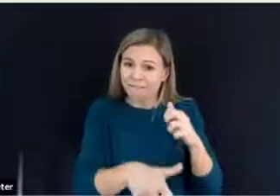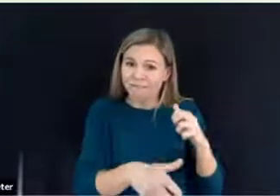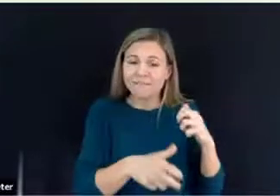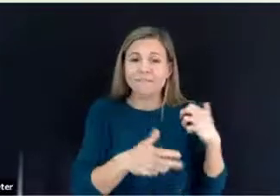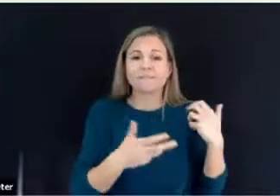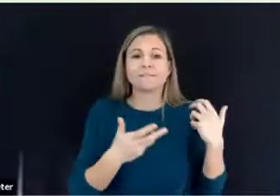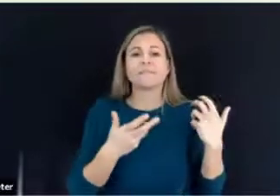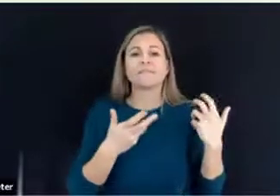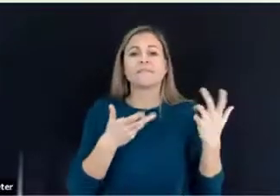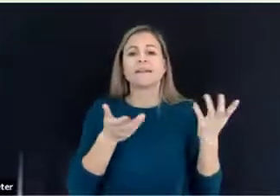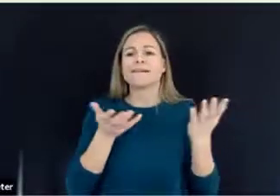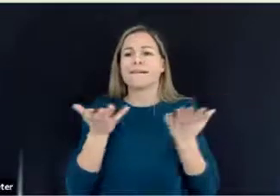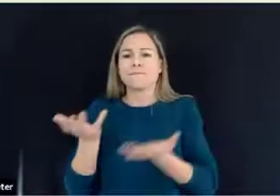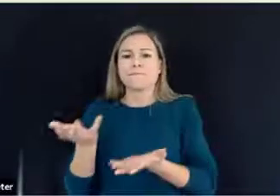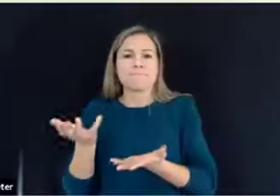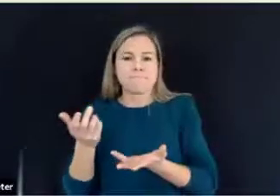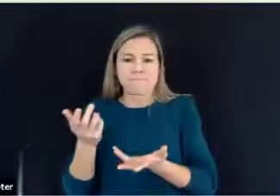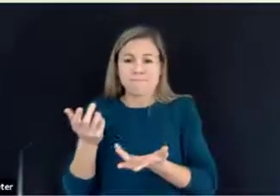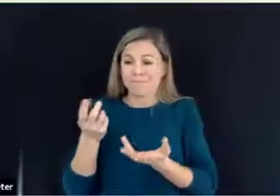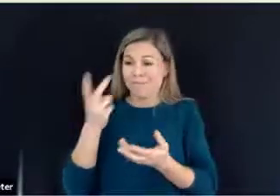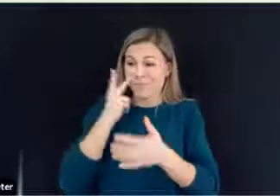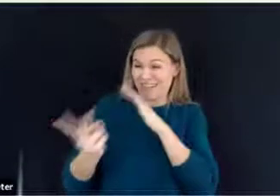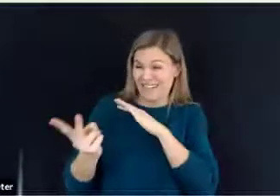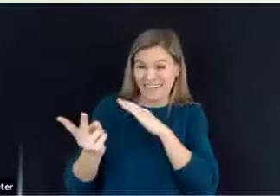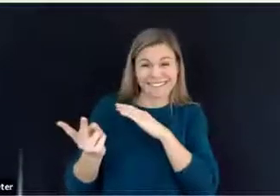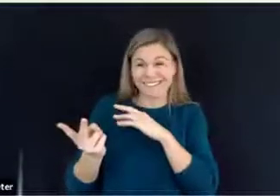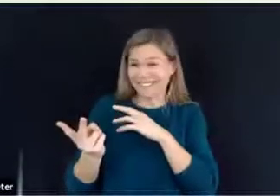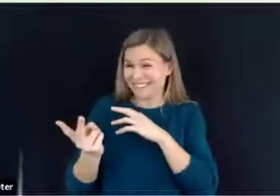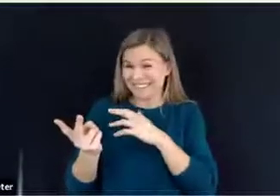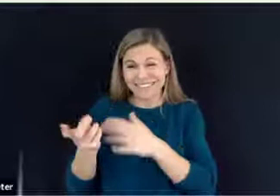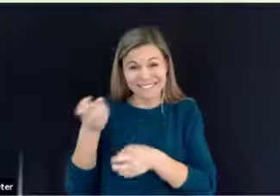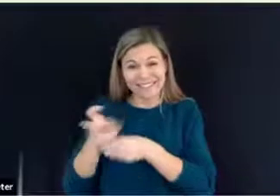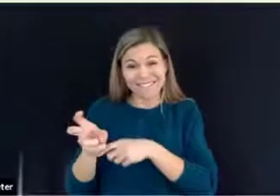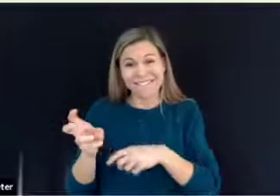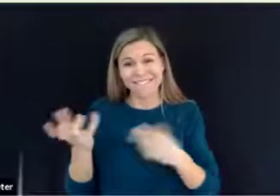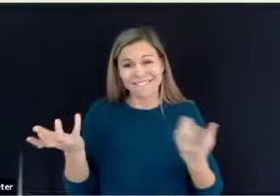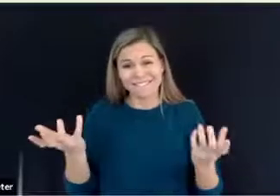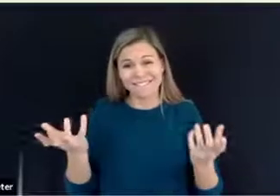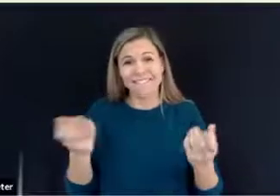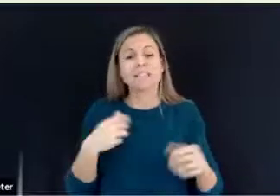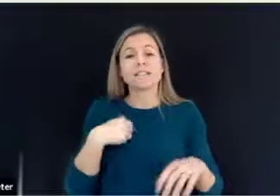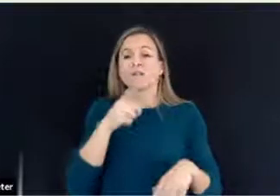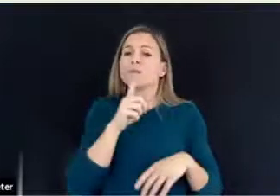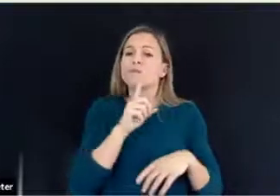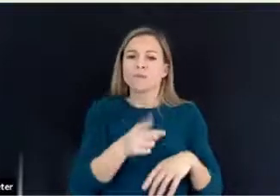to, you know, predict. And so, we want to give those families